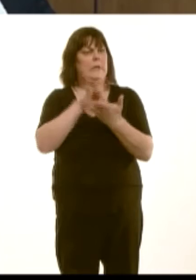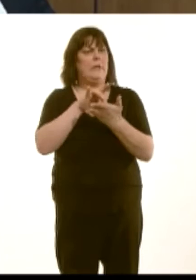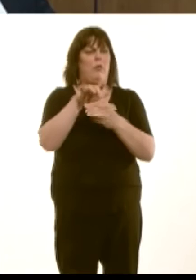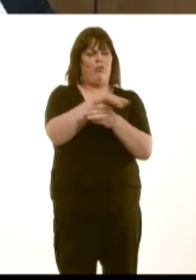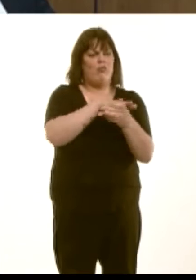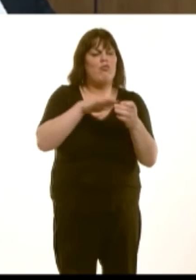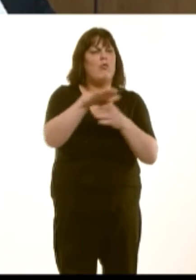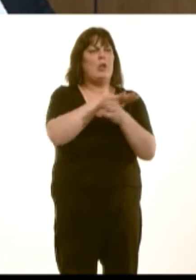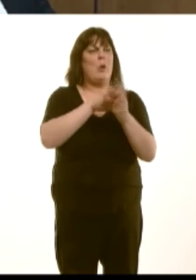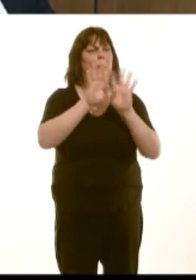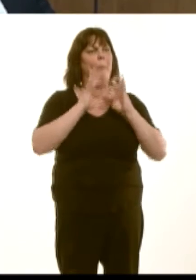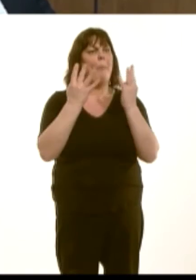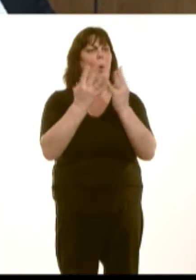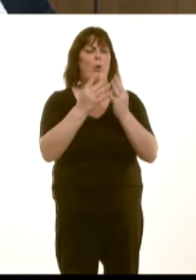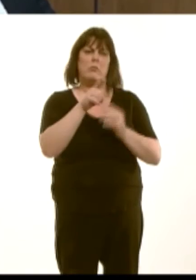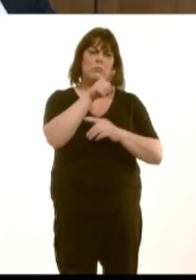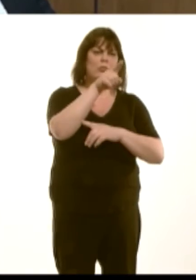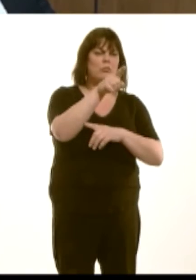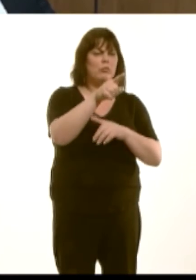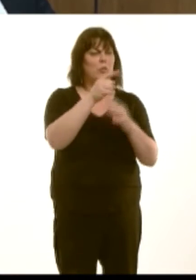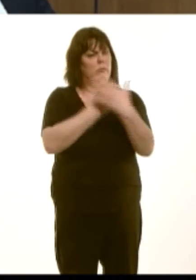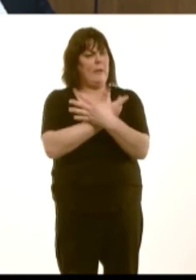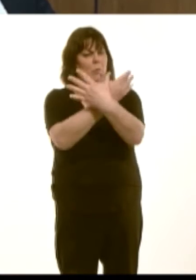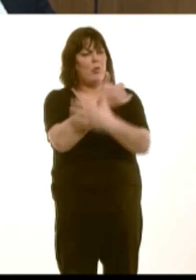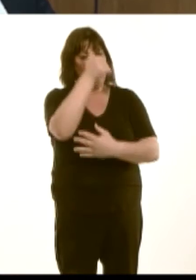The leader of the Liberal Democrats will know that the report recently published suggests